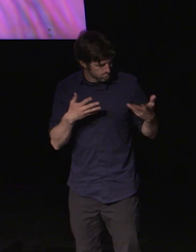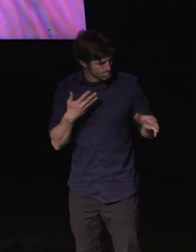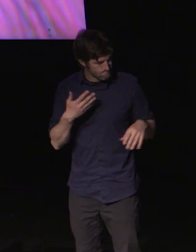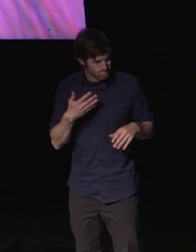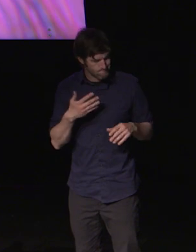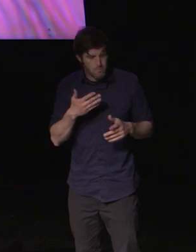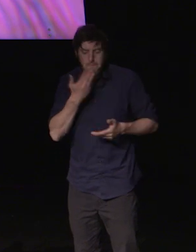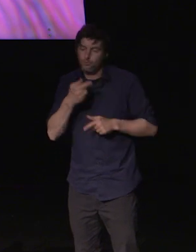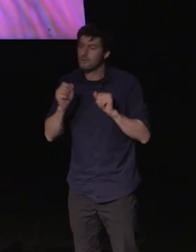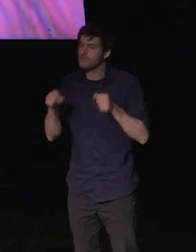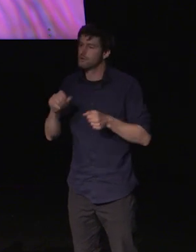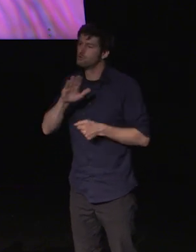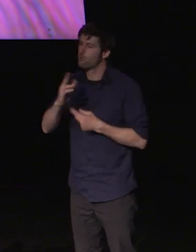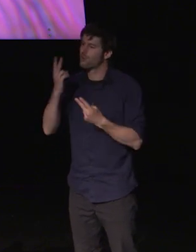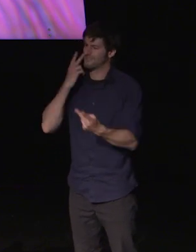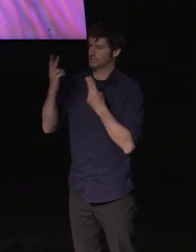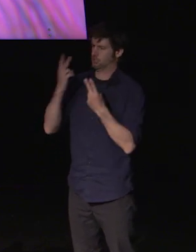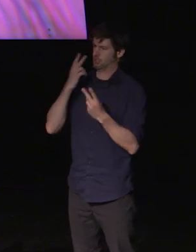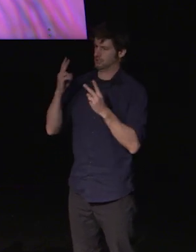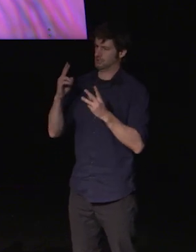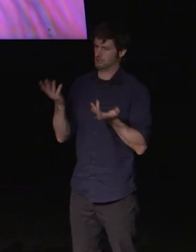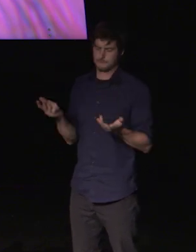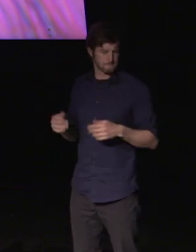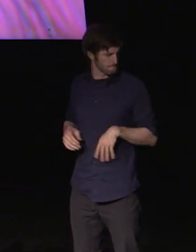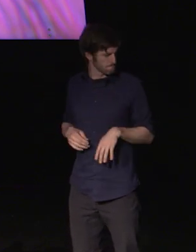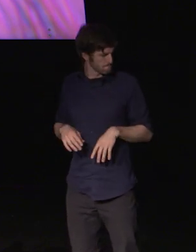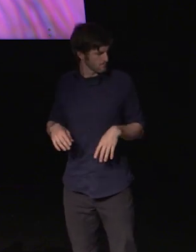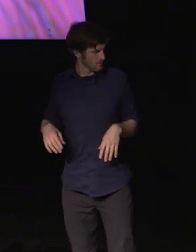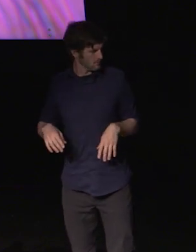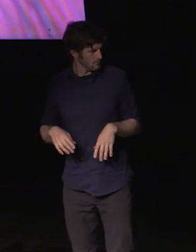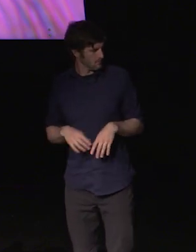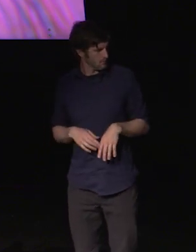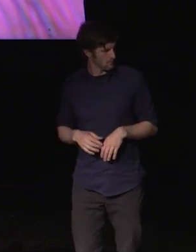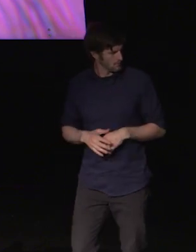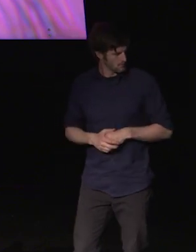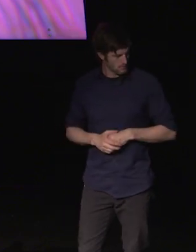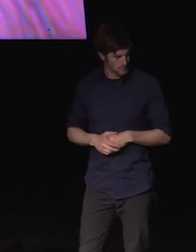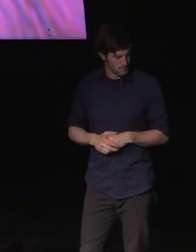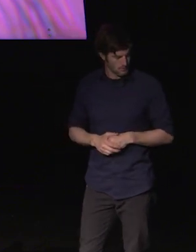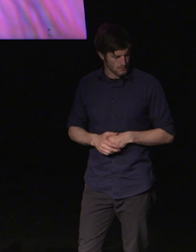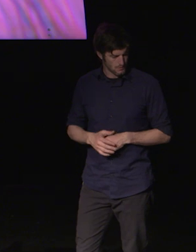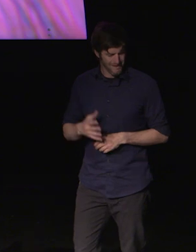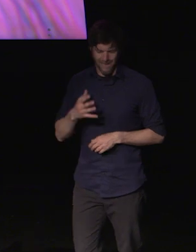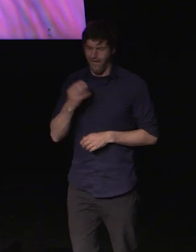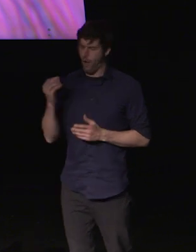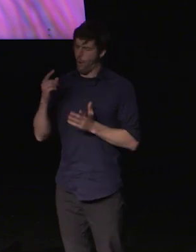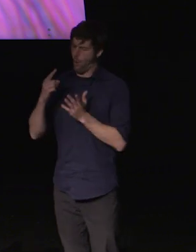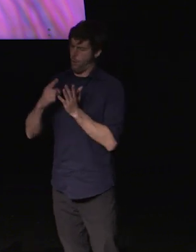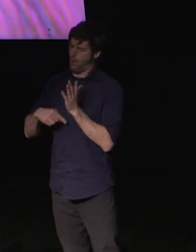sort of the vision that you have and also what it is you're able to really see.